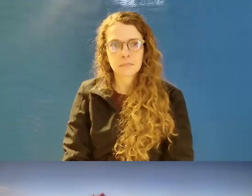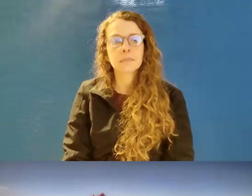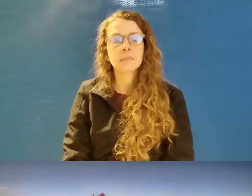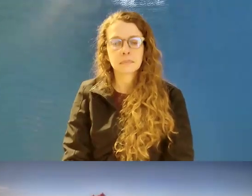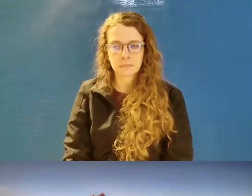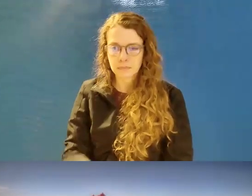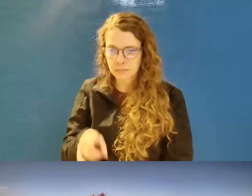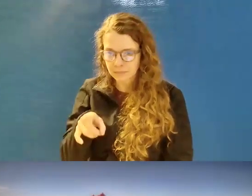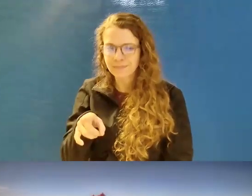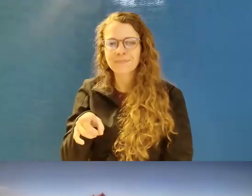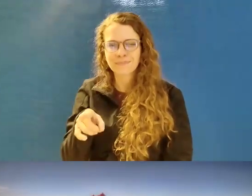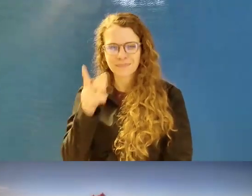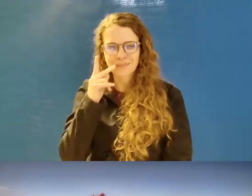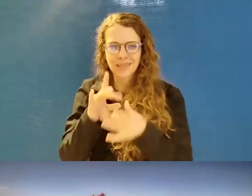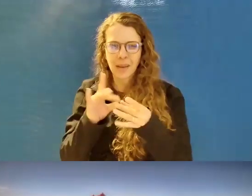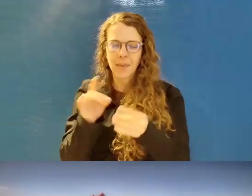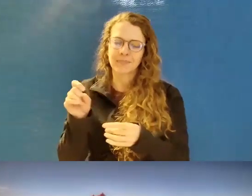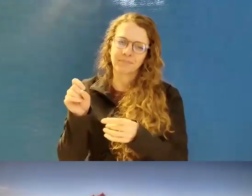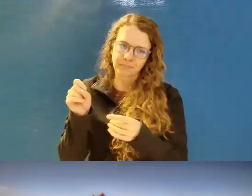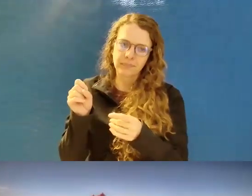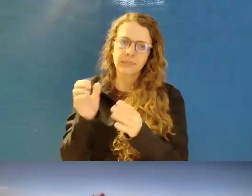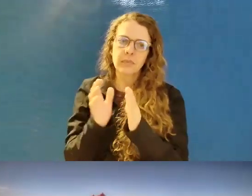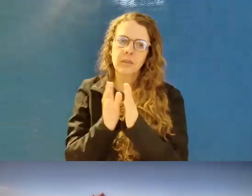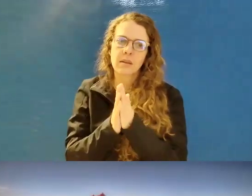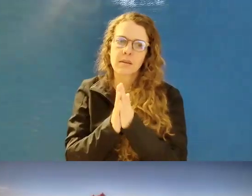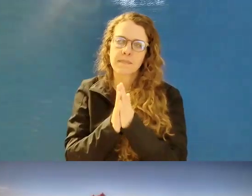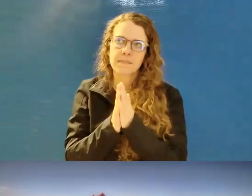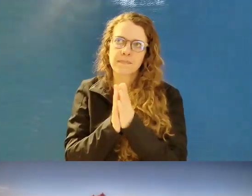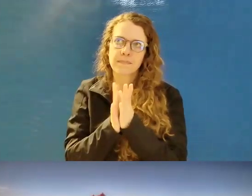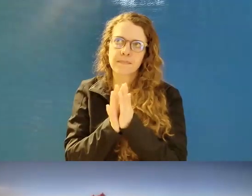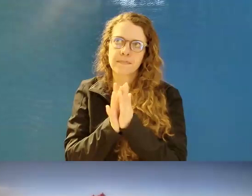Yeah. So, at first. Sara.